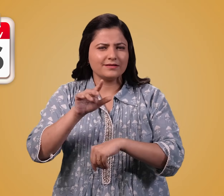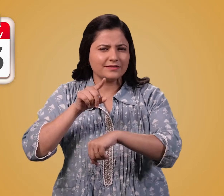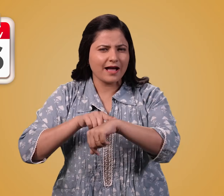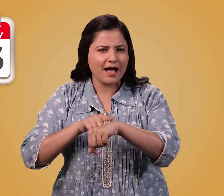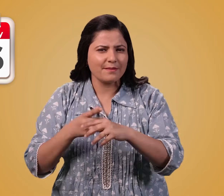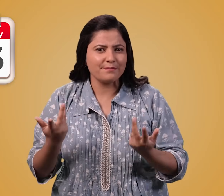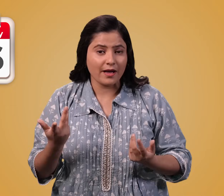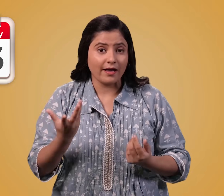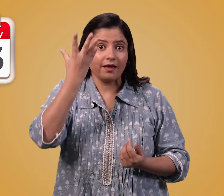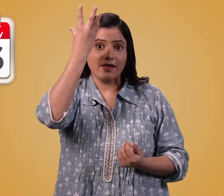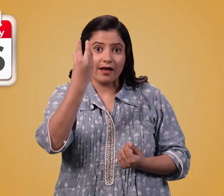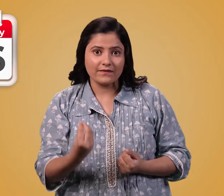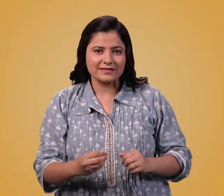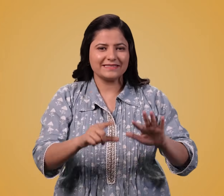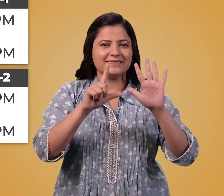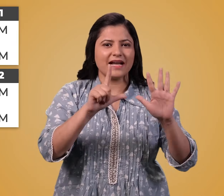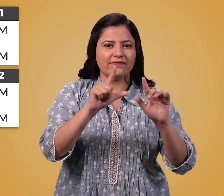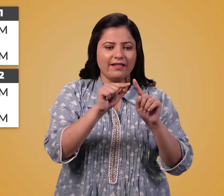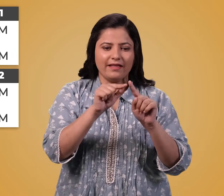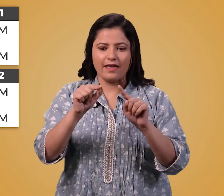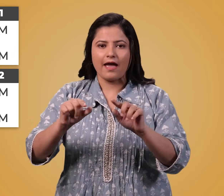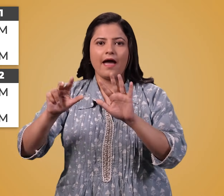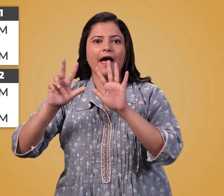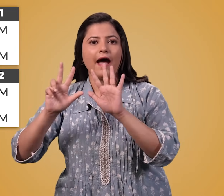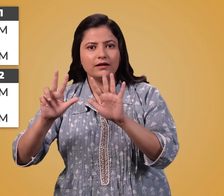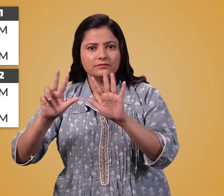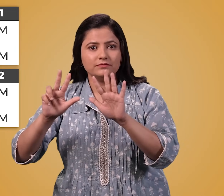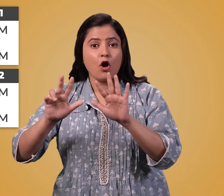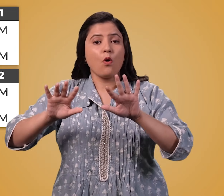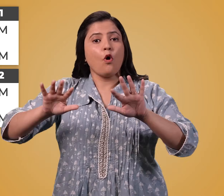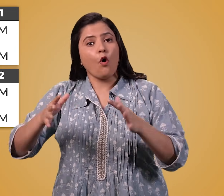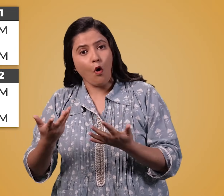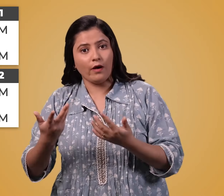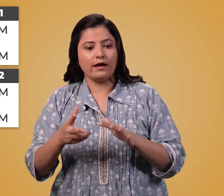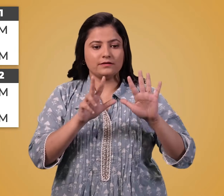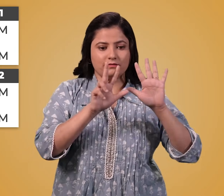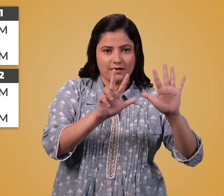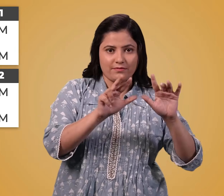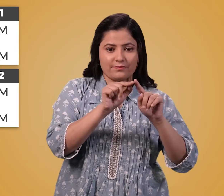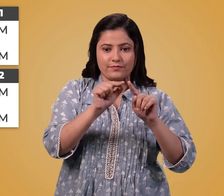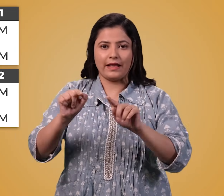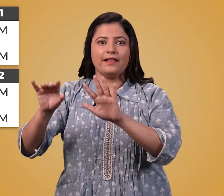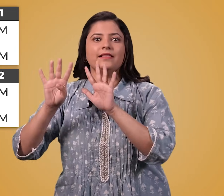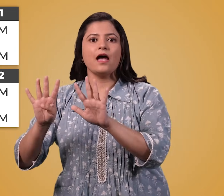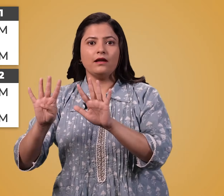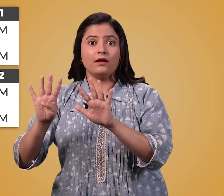Timings are - 7:00pm to 8:00pm and 8:00pm to 9:00pm